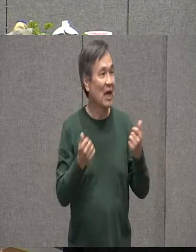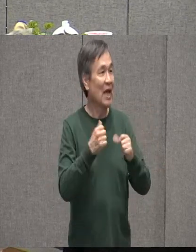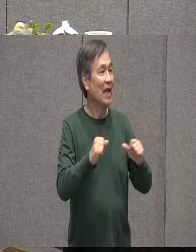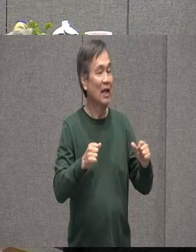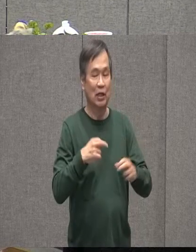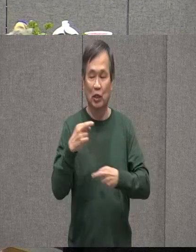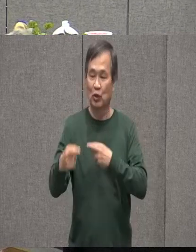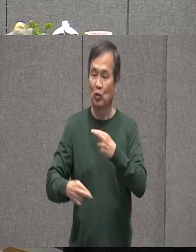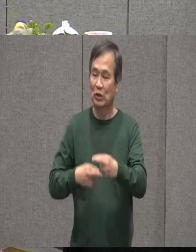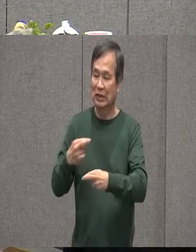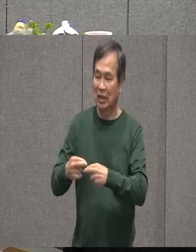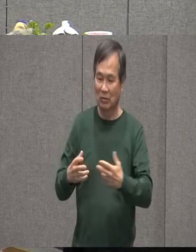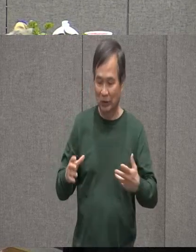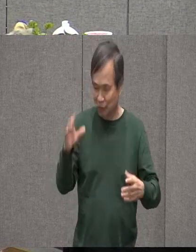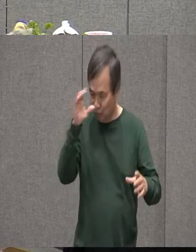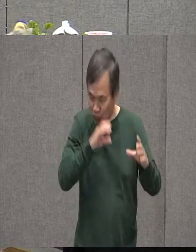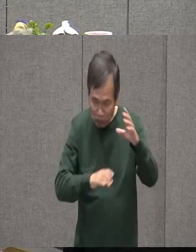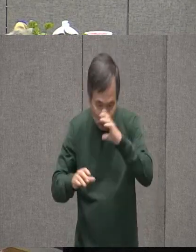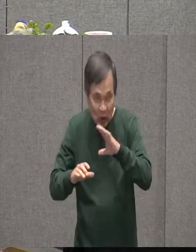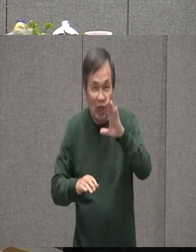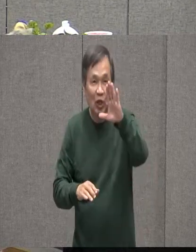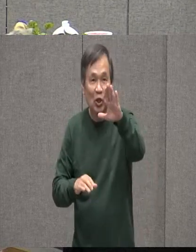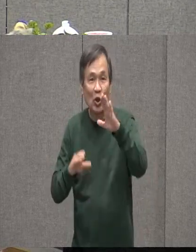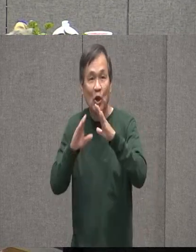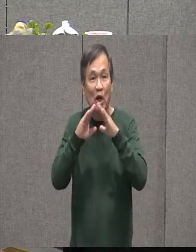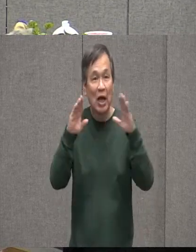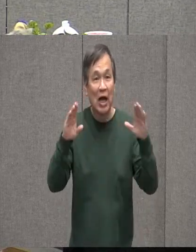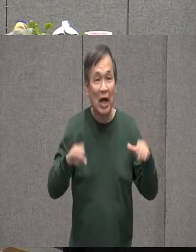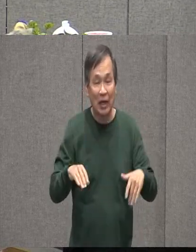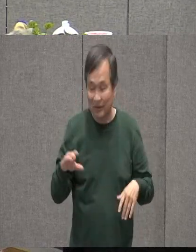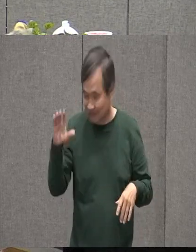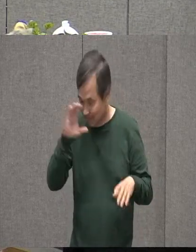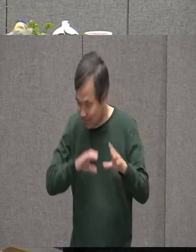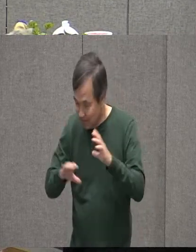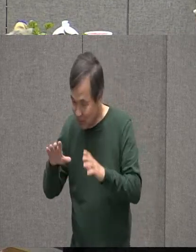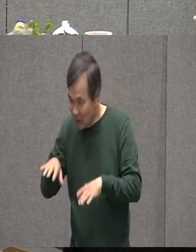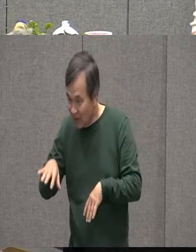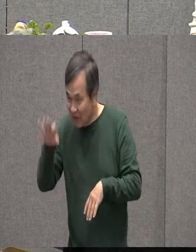you just have to dig around your house and find some things that you have that you can use.